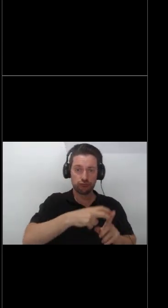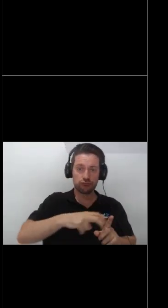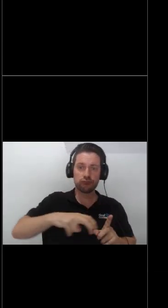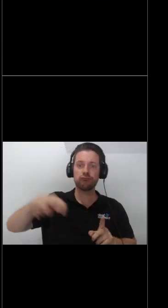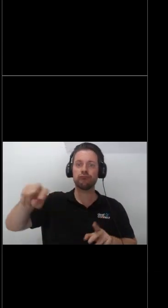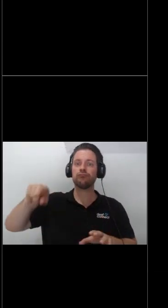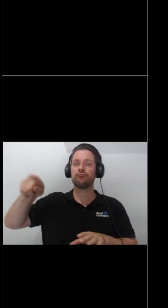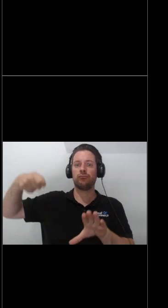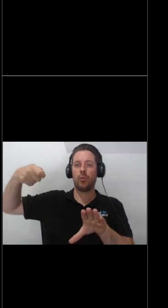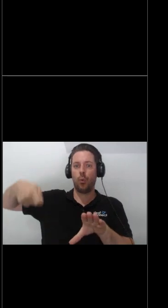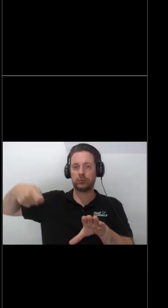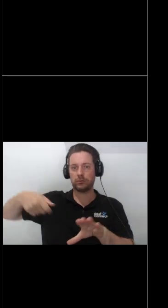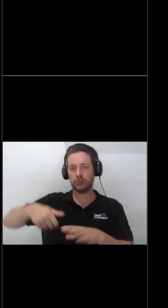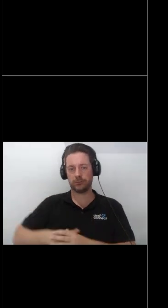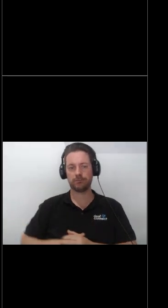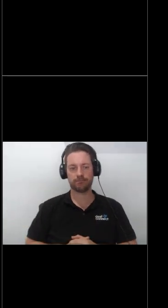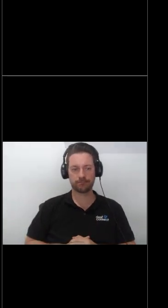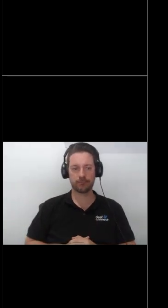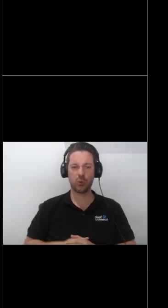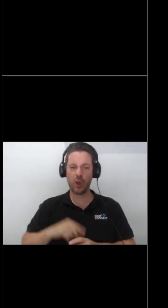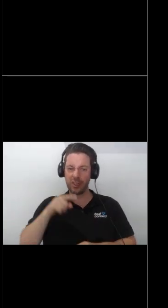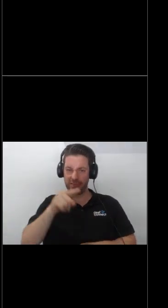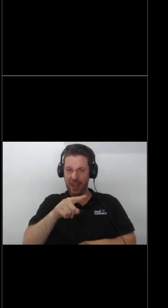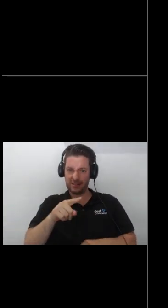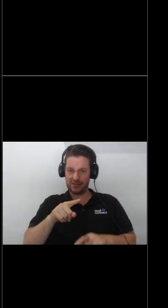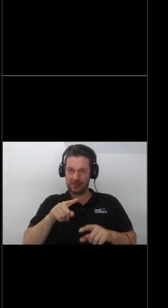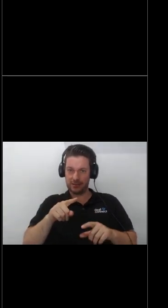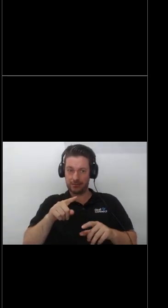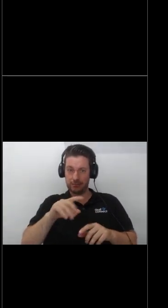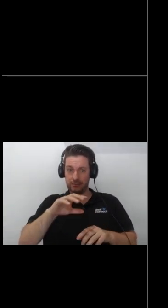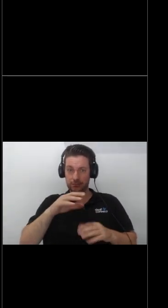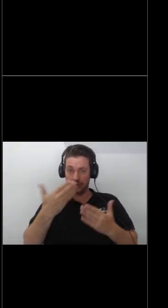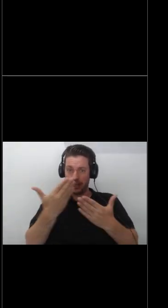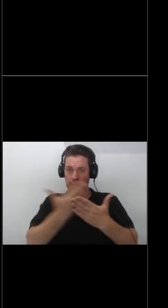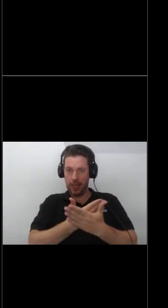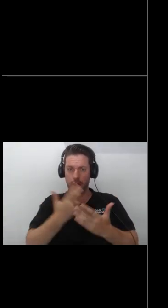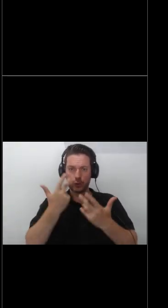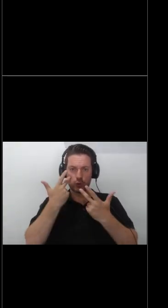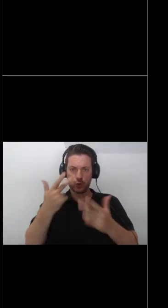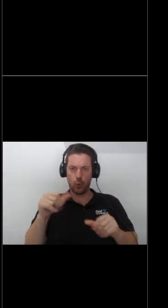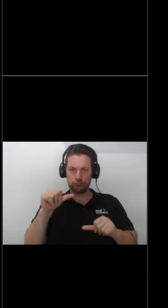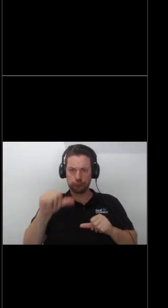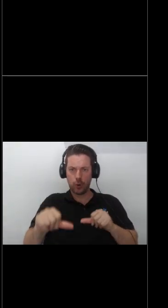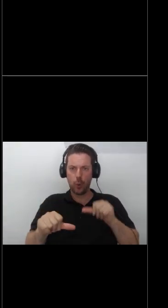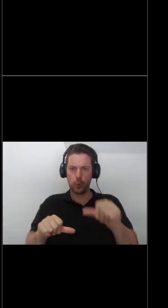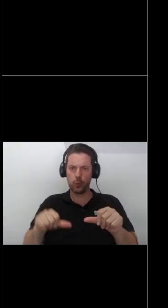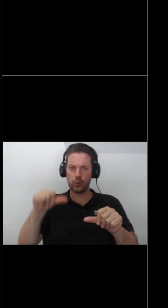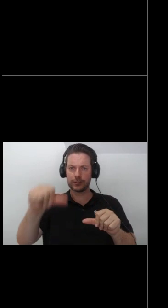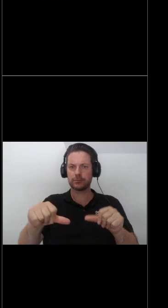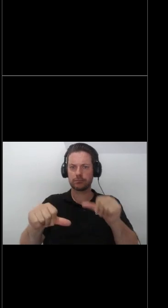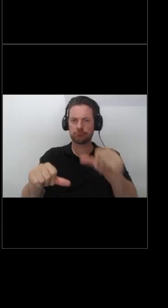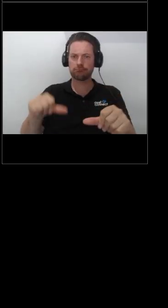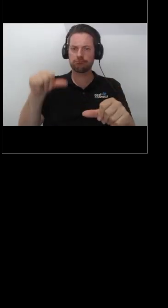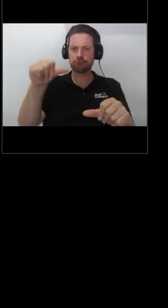is I've sort of set out the processes, all the steps that occur in between a matter getting referred